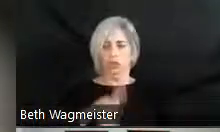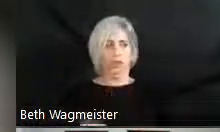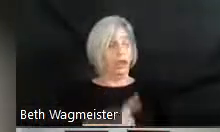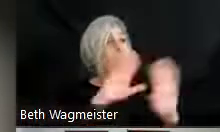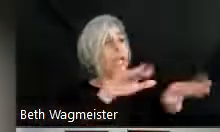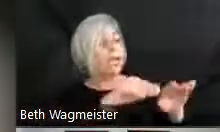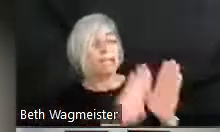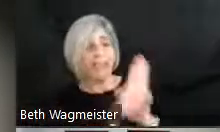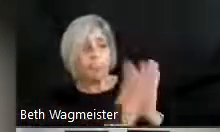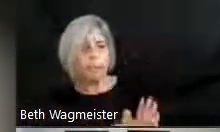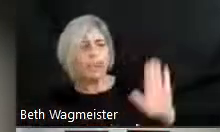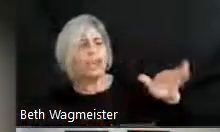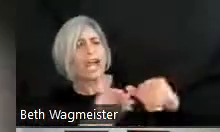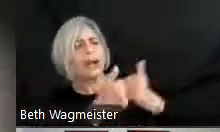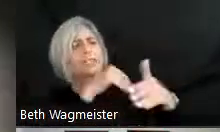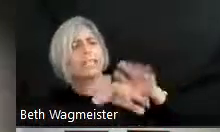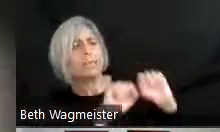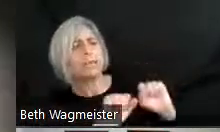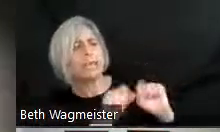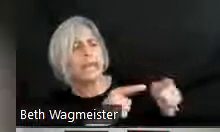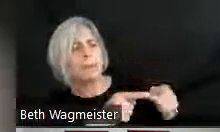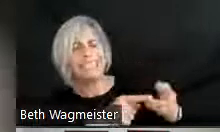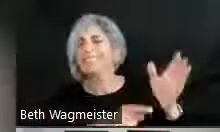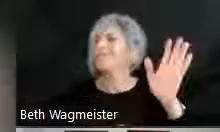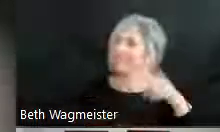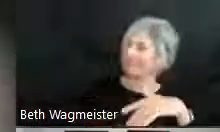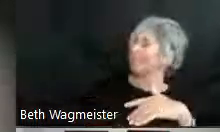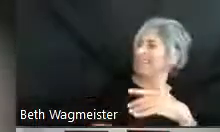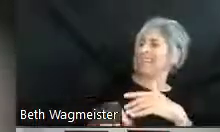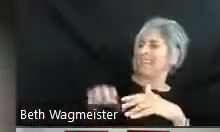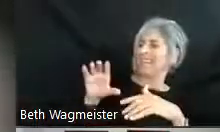how is it going with accessibility? He says, geez, you know, the client is starting to ask about